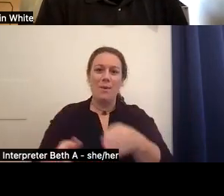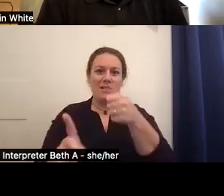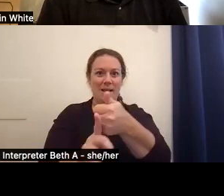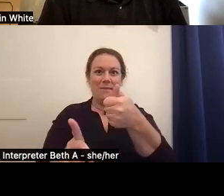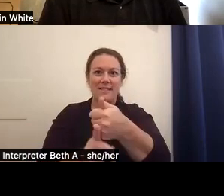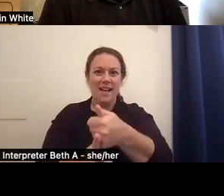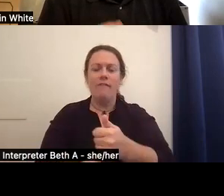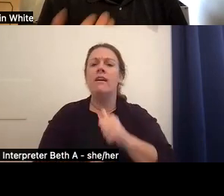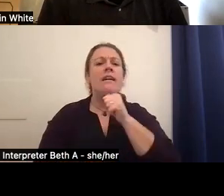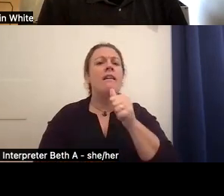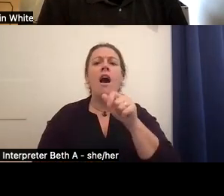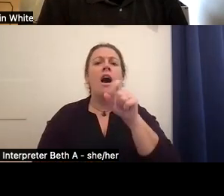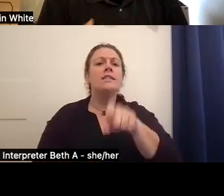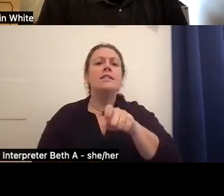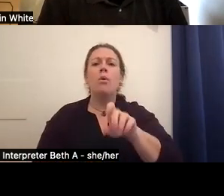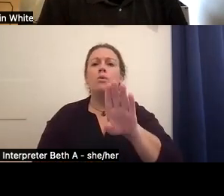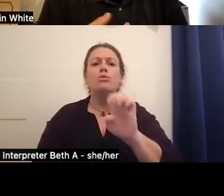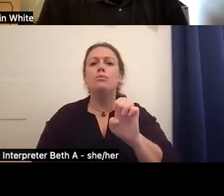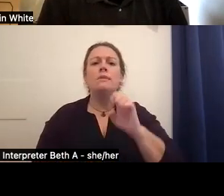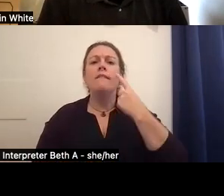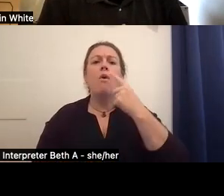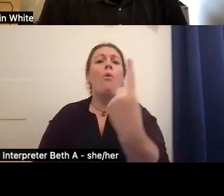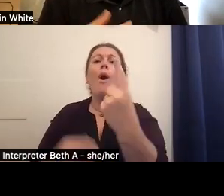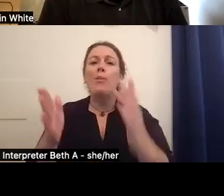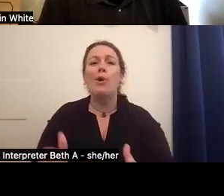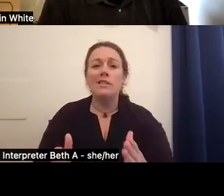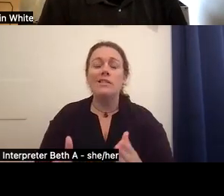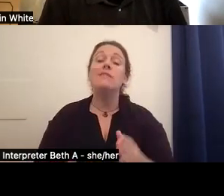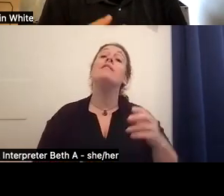that we always come together and share our words and share our minds and we find common agreement